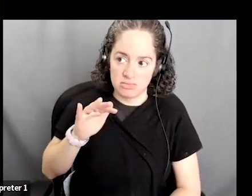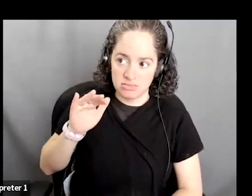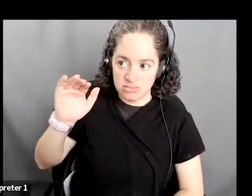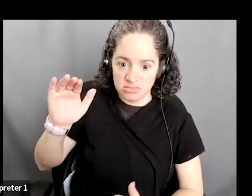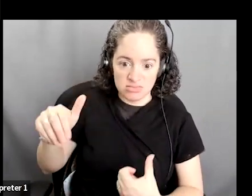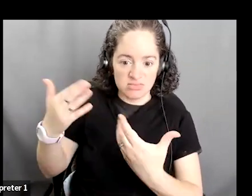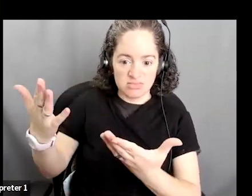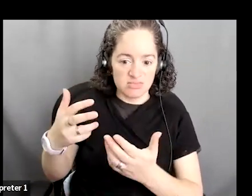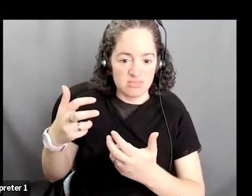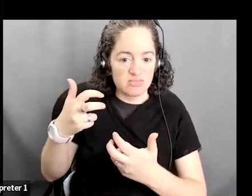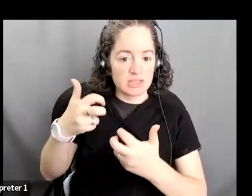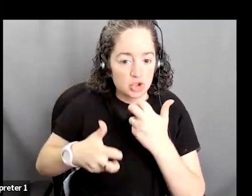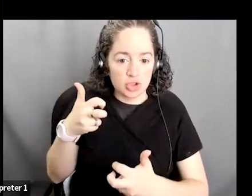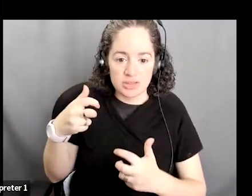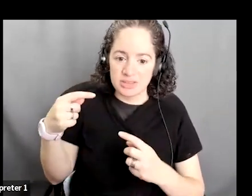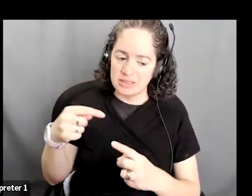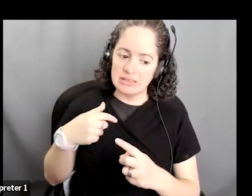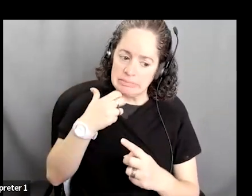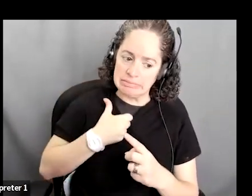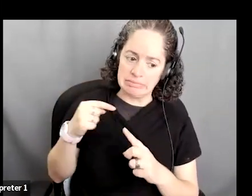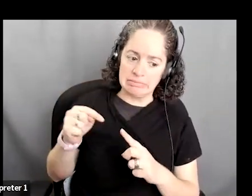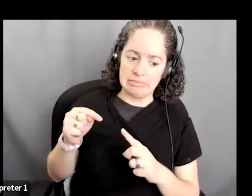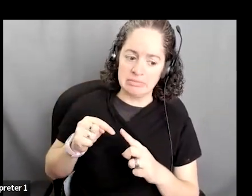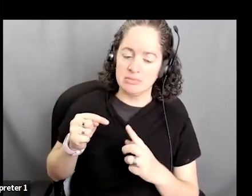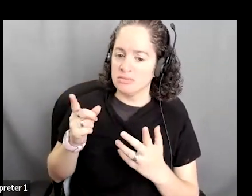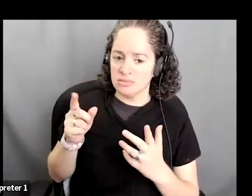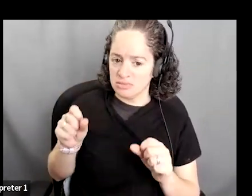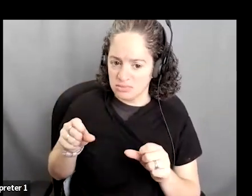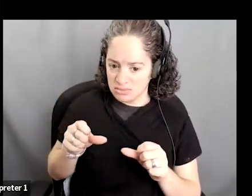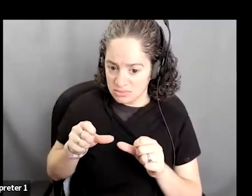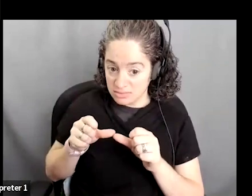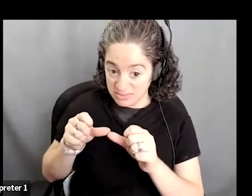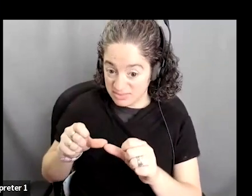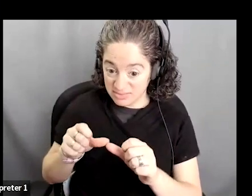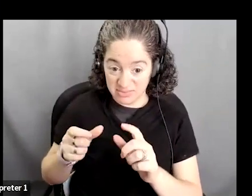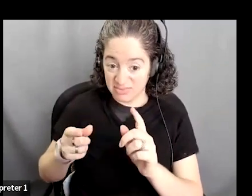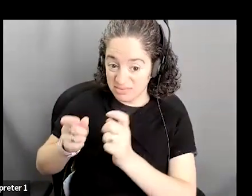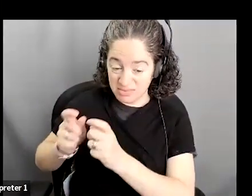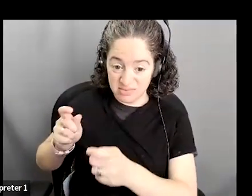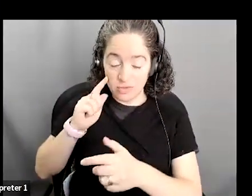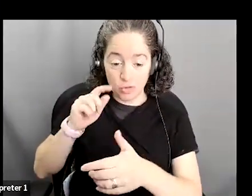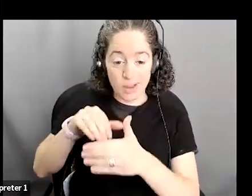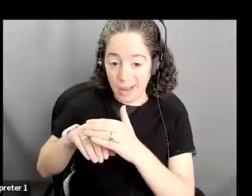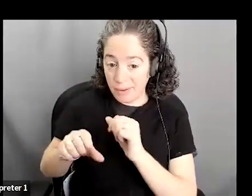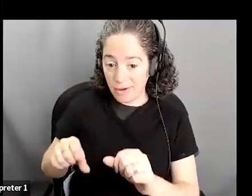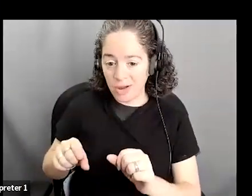hey, I really care about this, can you focus on accessibility? And in most of my experience, a lot of plugin and theme developers